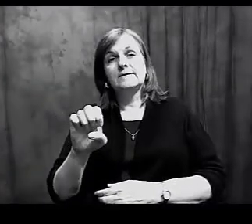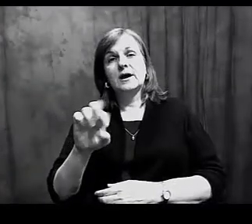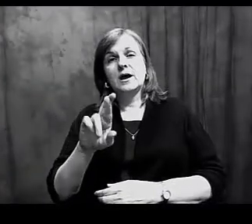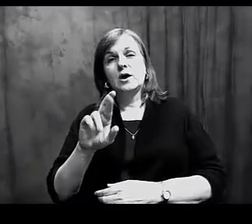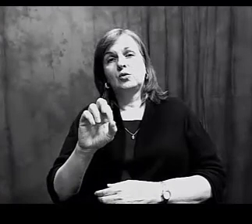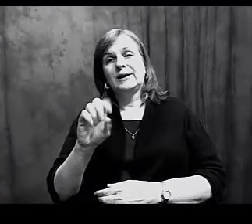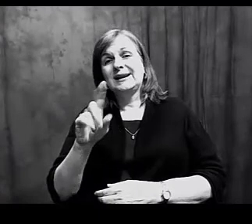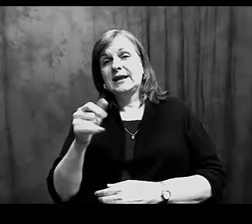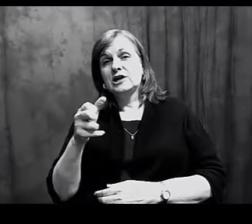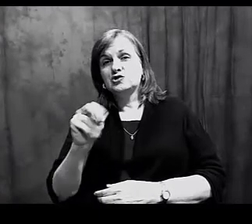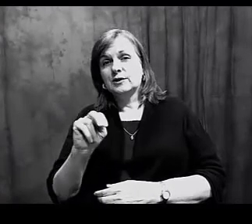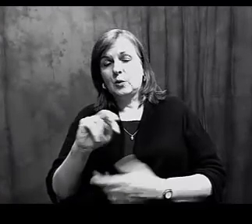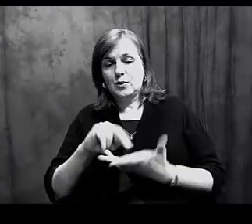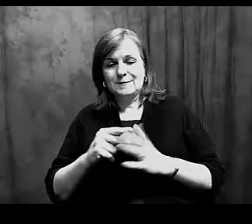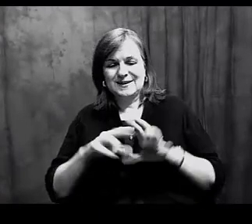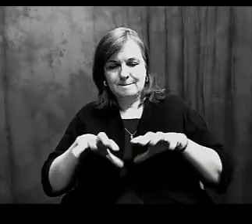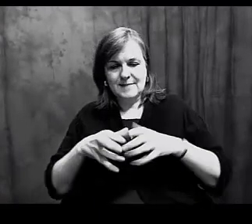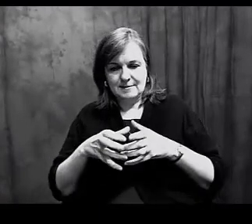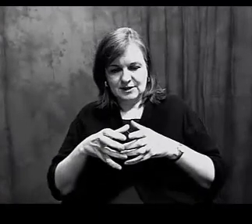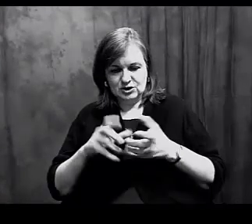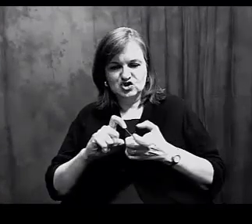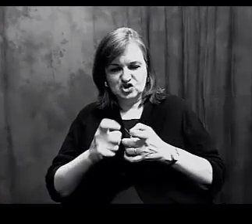the idea that populations will change